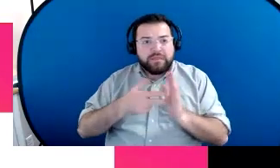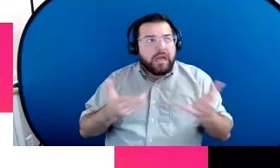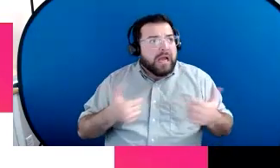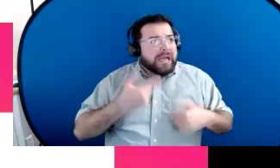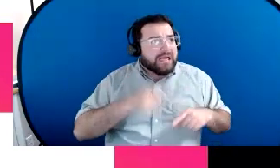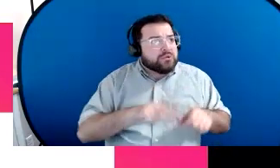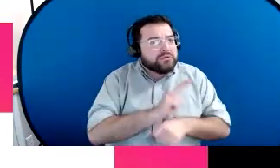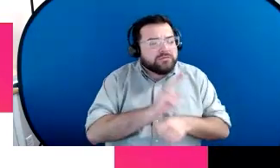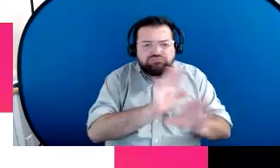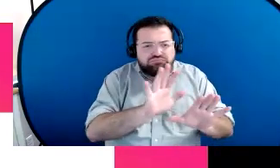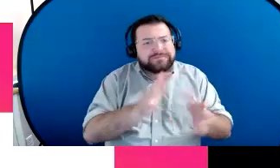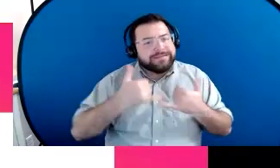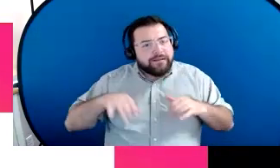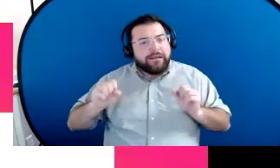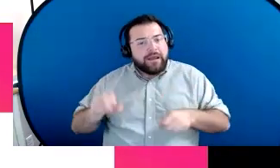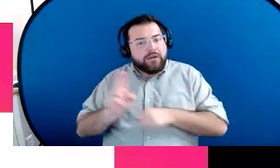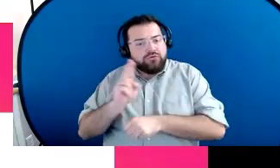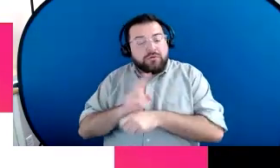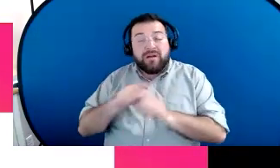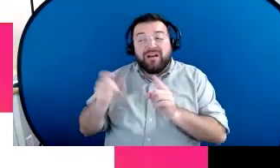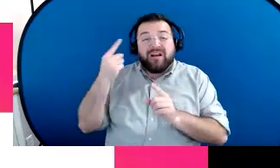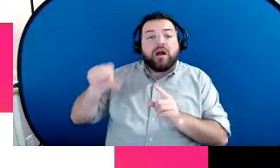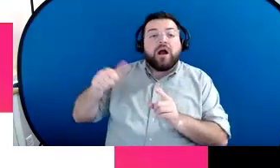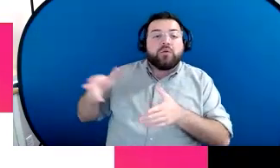that you can show RSI, in your courses.